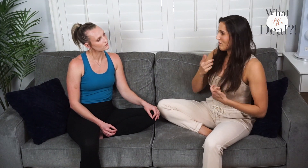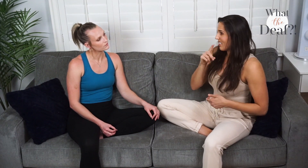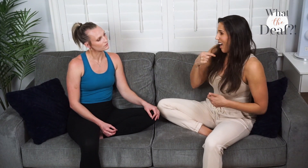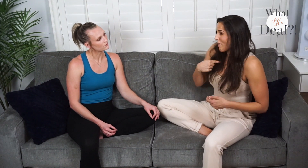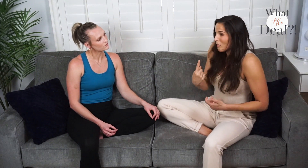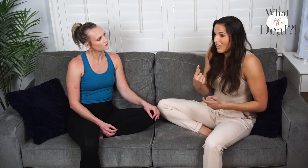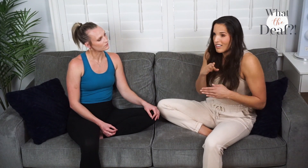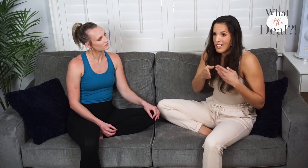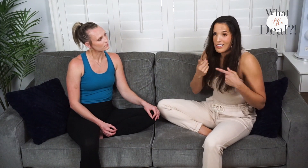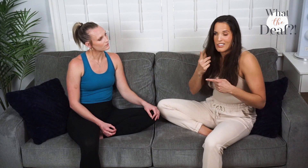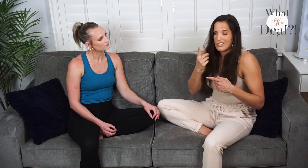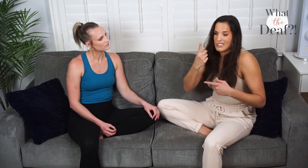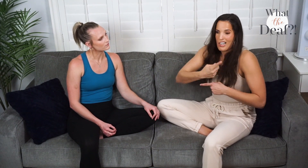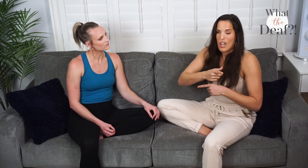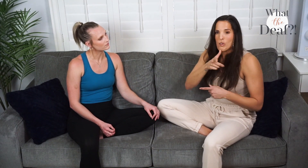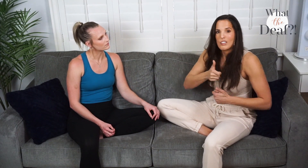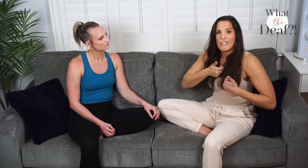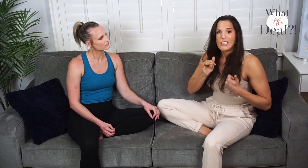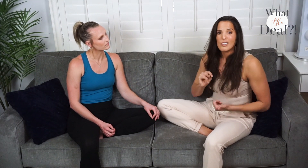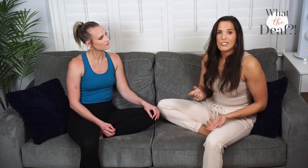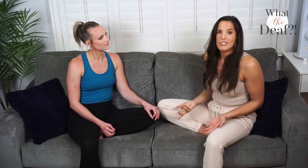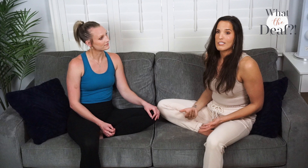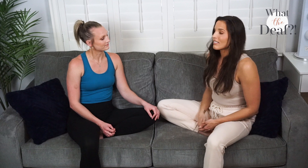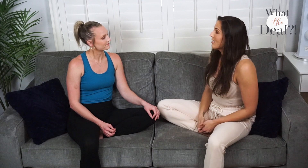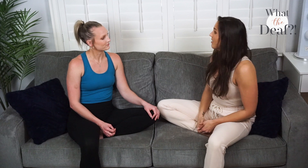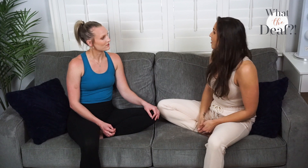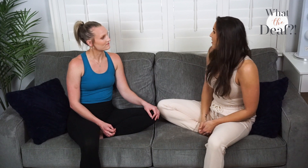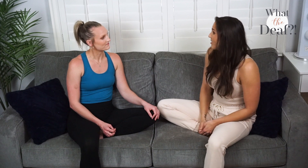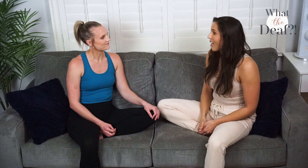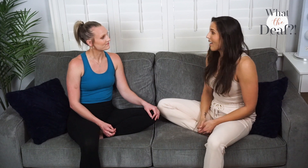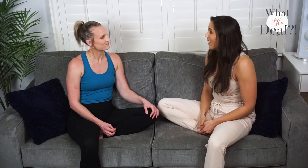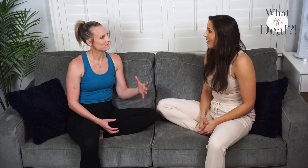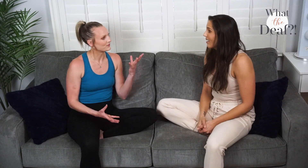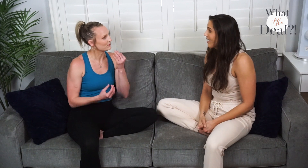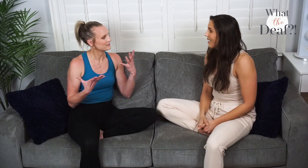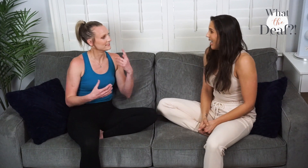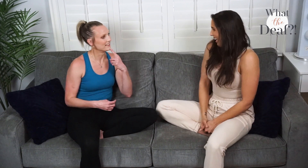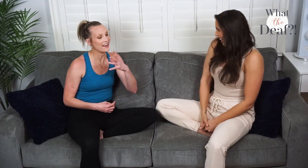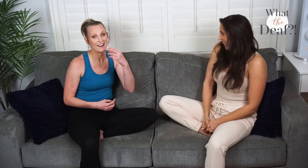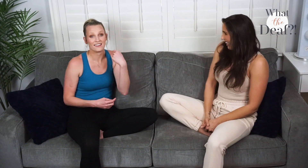because at the end of the day, I’m the one who’s living it. Absolutely. Beautifully said.